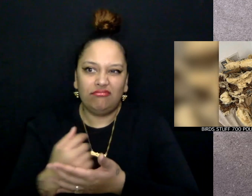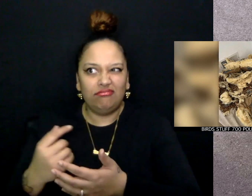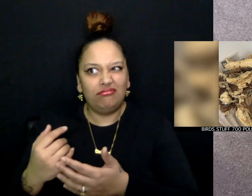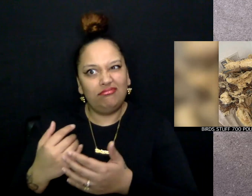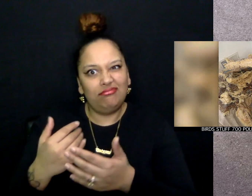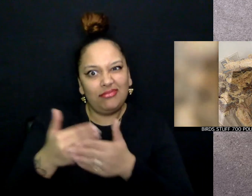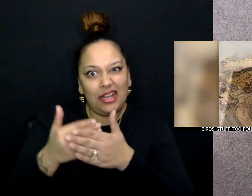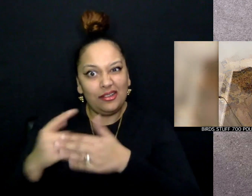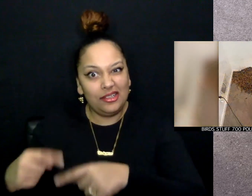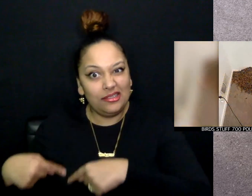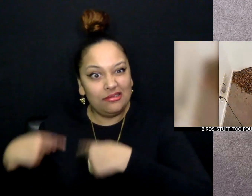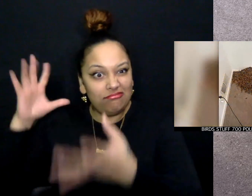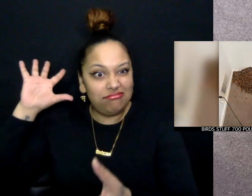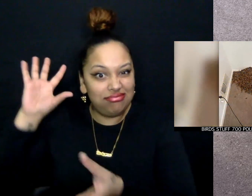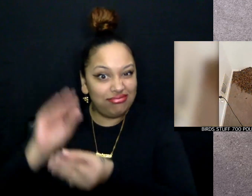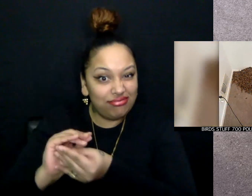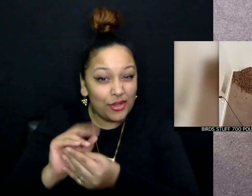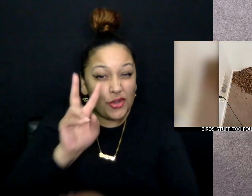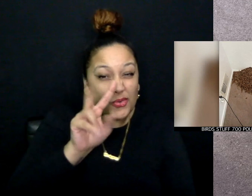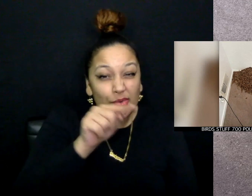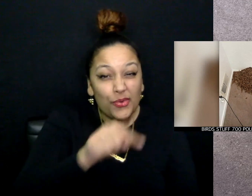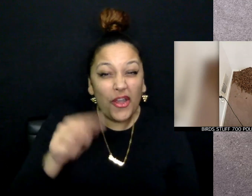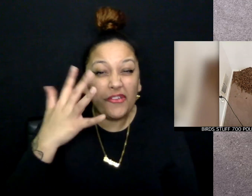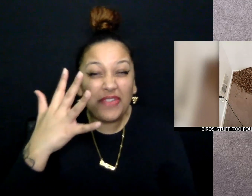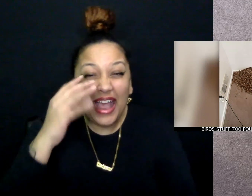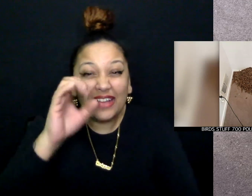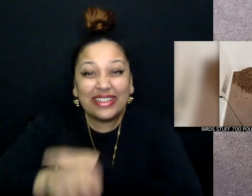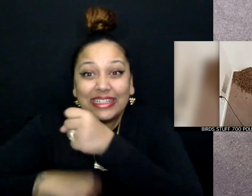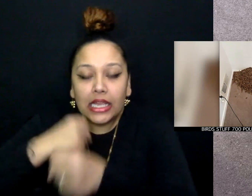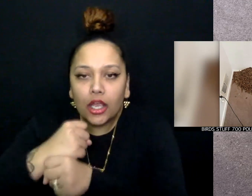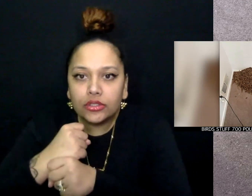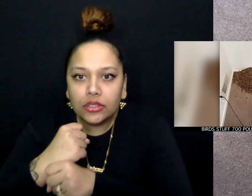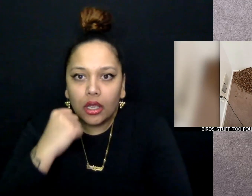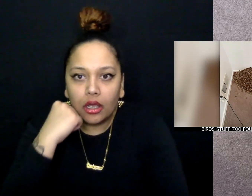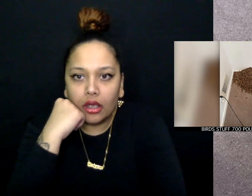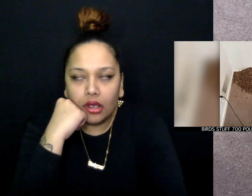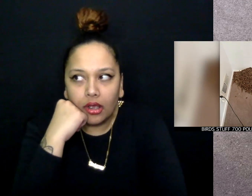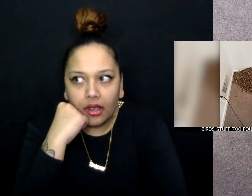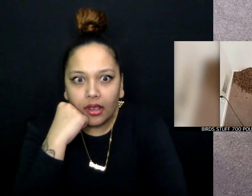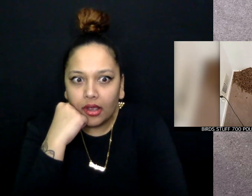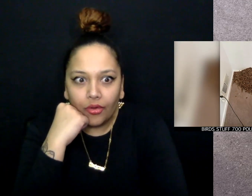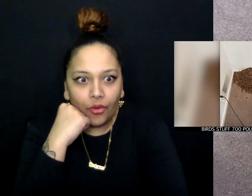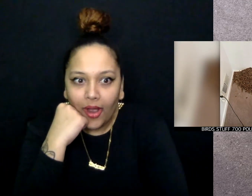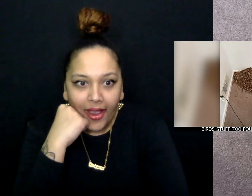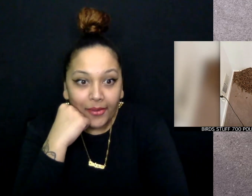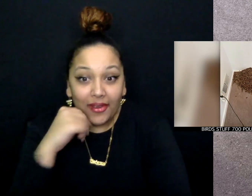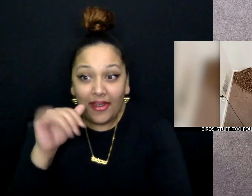Frontier Airlines is offering free flight vouchers to people who adopt one